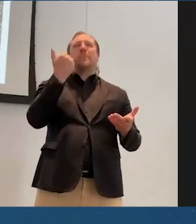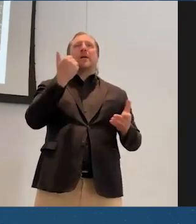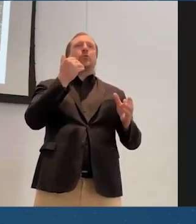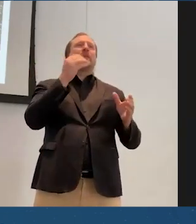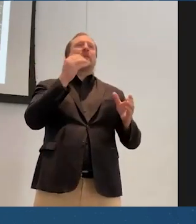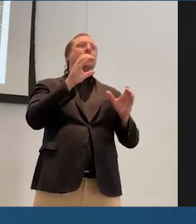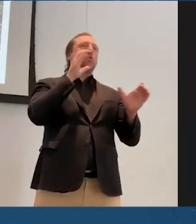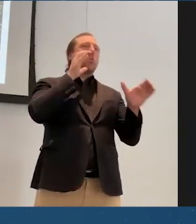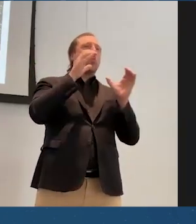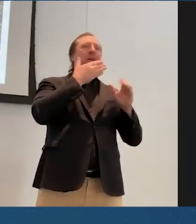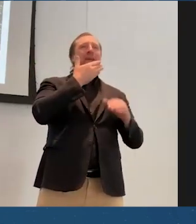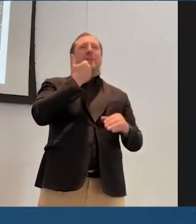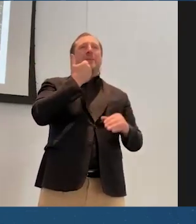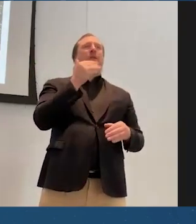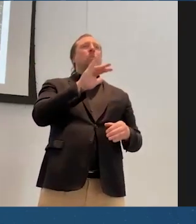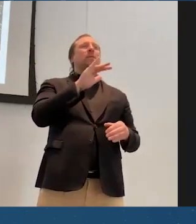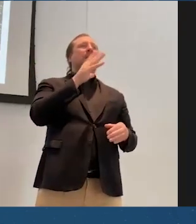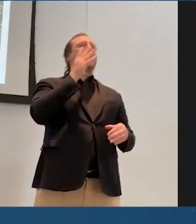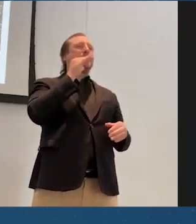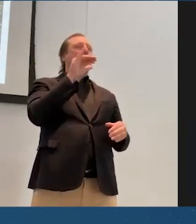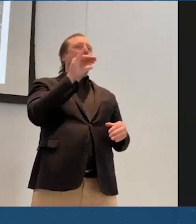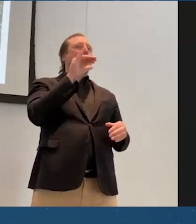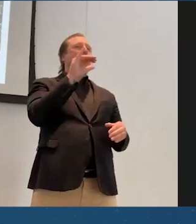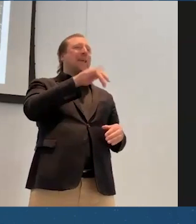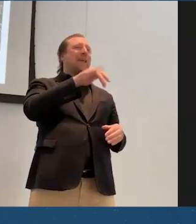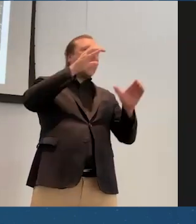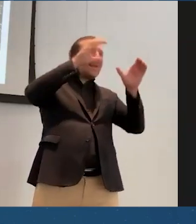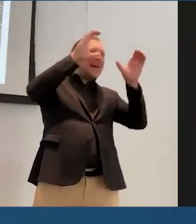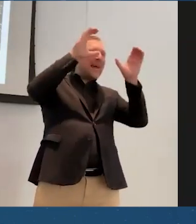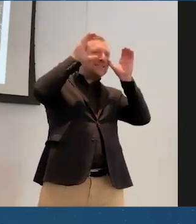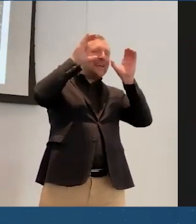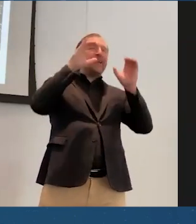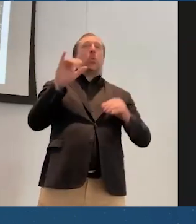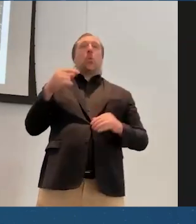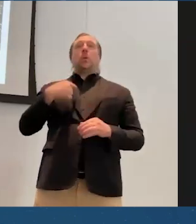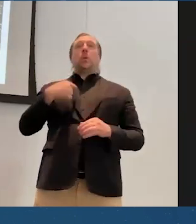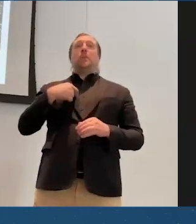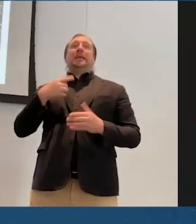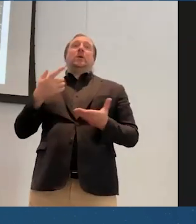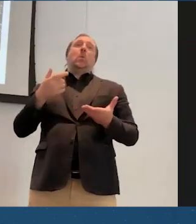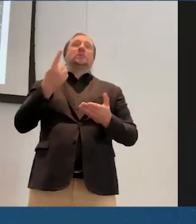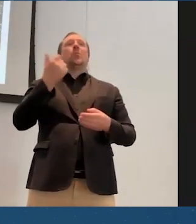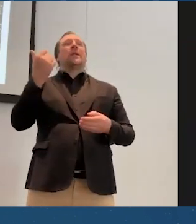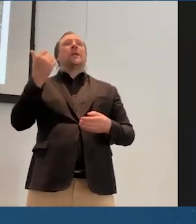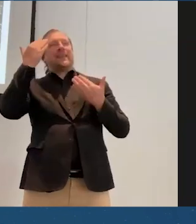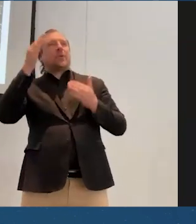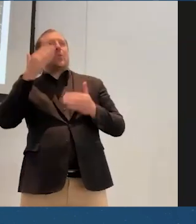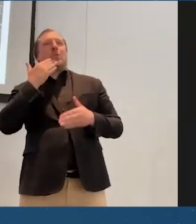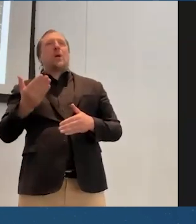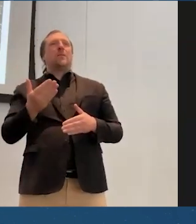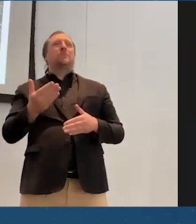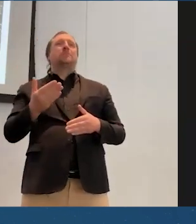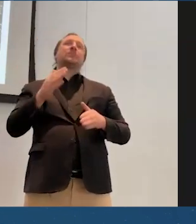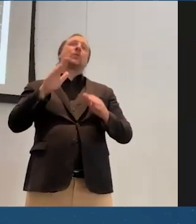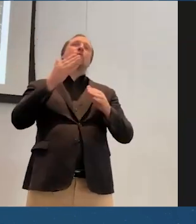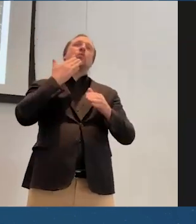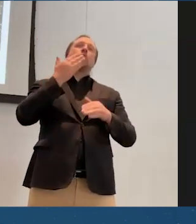better about what it's like in the headset, as opposed to me with someone who I don't know as well. But yeah, great point. All right.